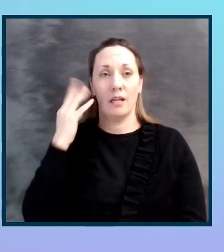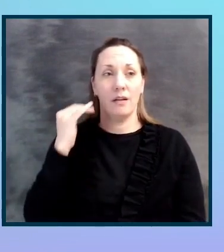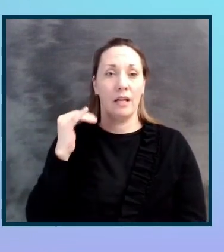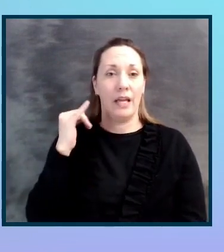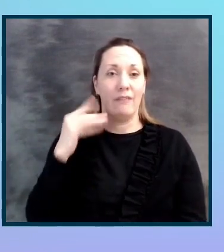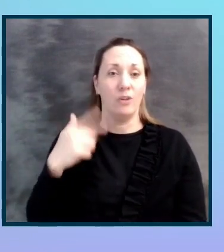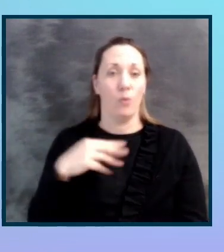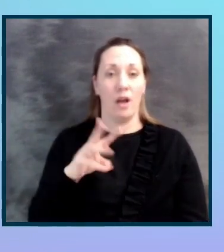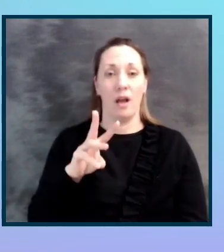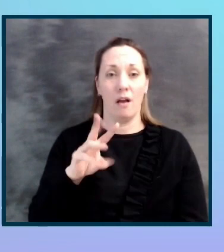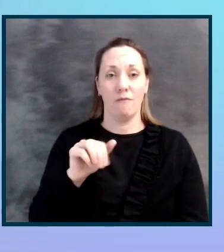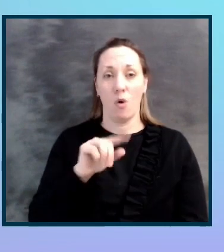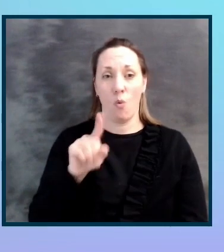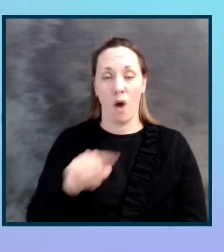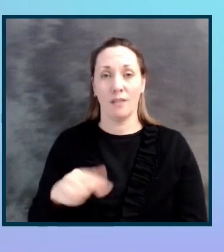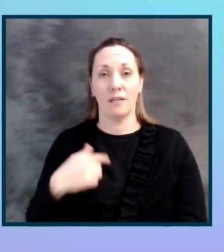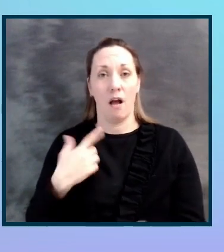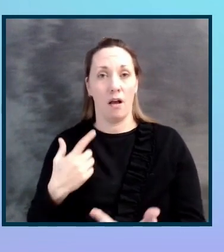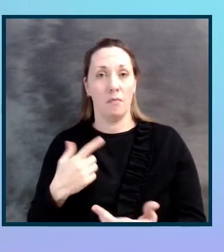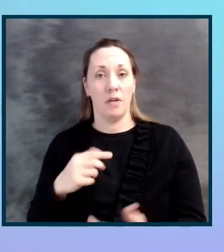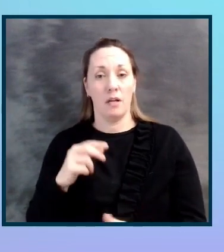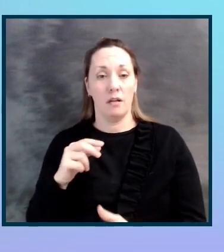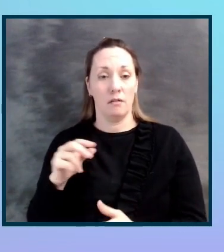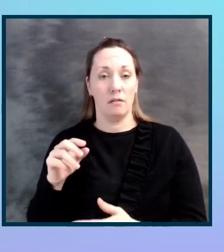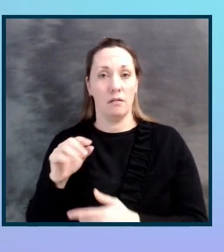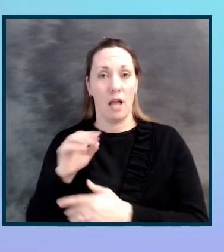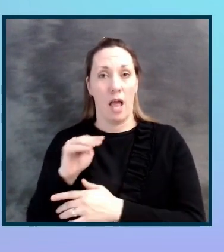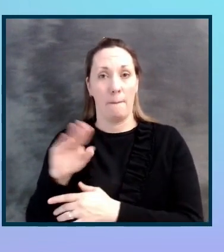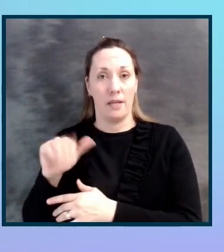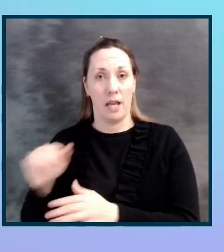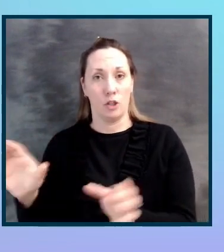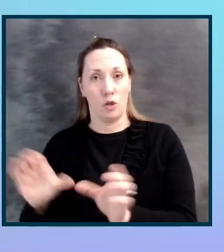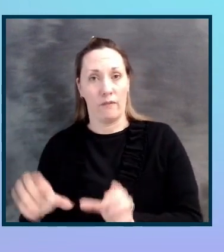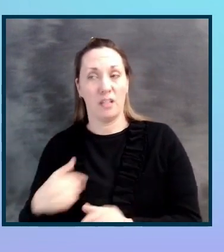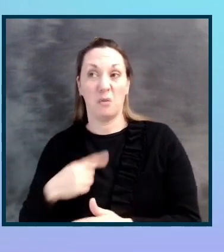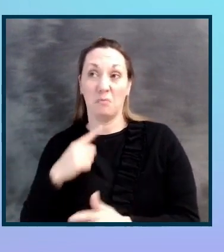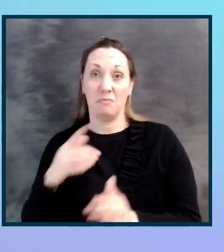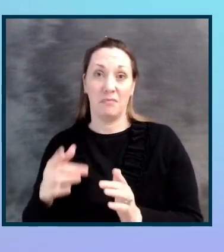I'm MBDA certified. So I can technically certified for nonofficial desktop